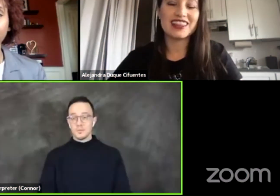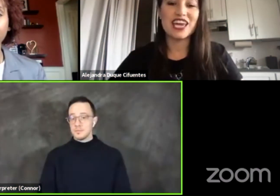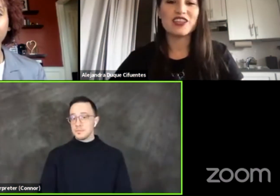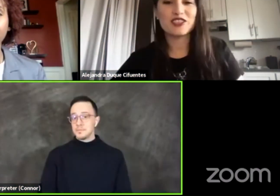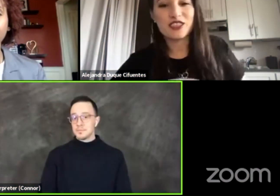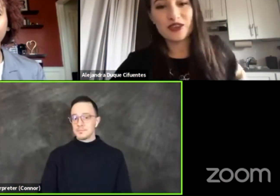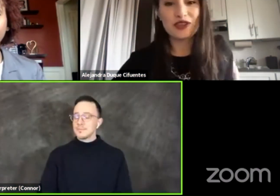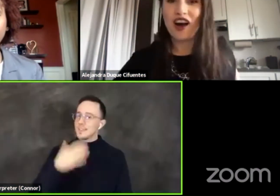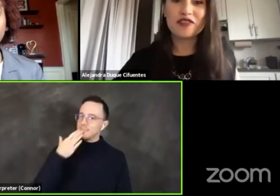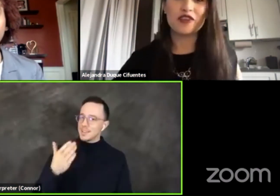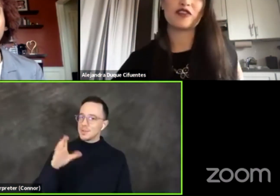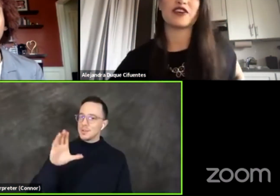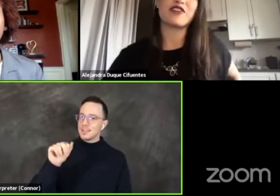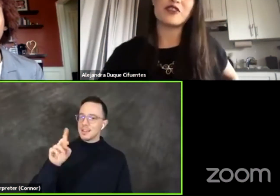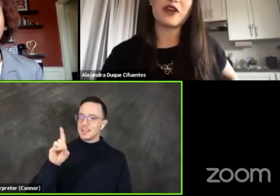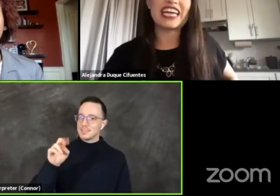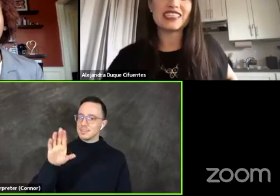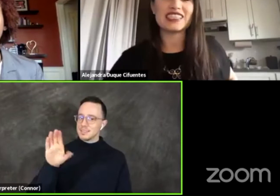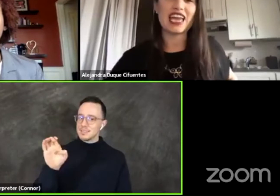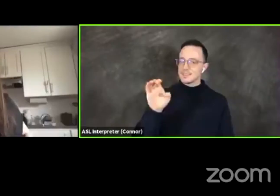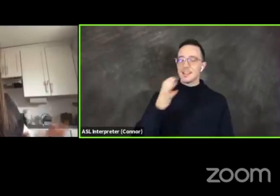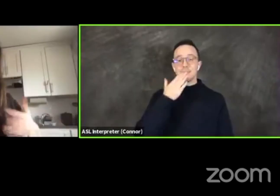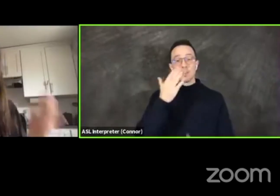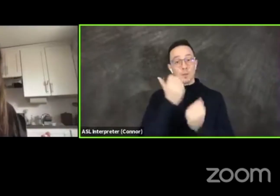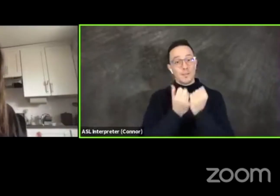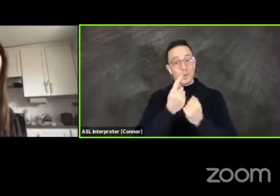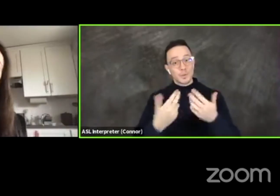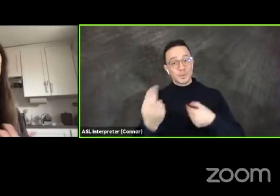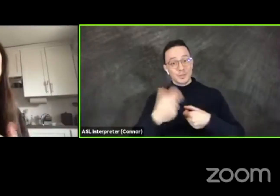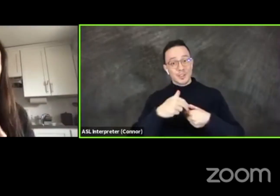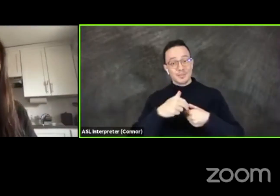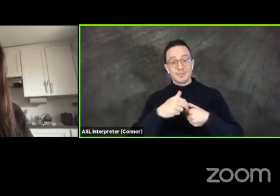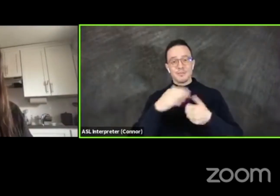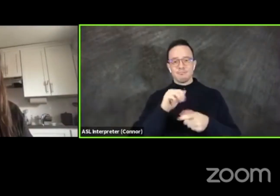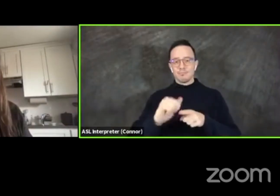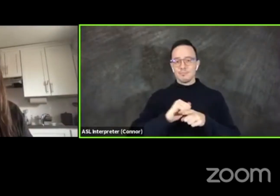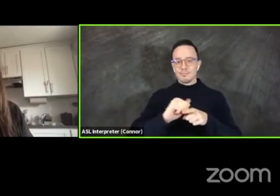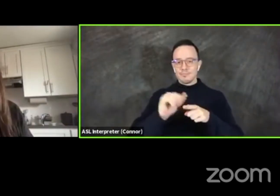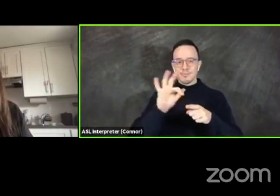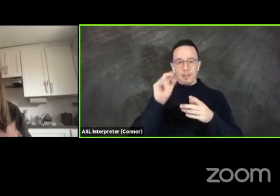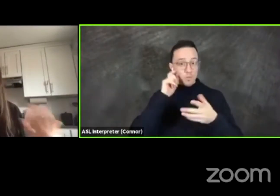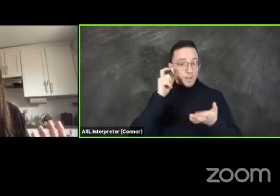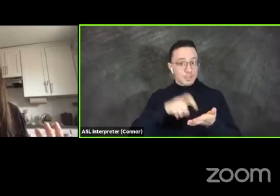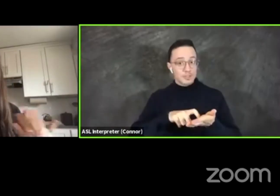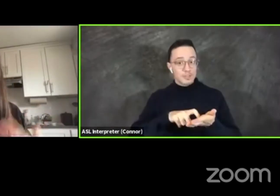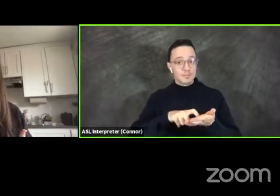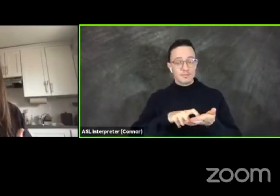AND THANK YOU TO ALL OF YOU FOR JOINING US IN THESE PRACTICES OF RECOGNITION, OF OUR HISTORY,